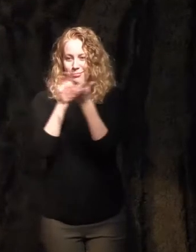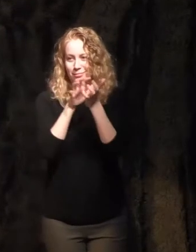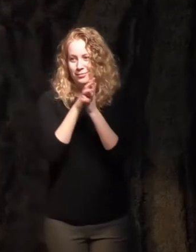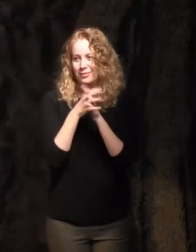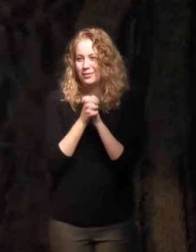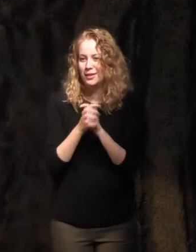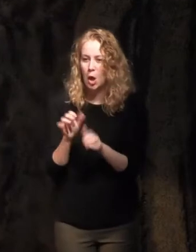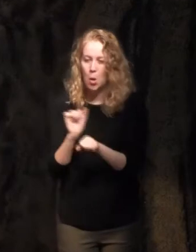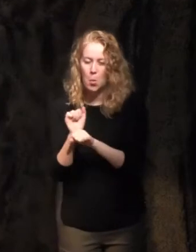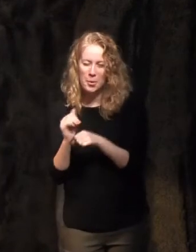Work in progress.